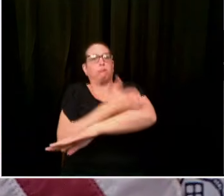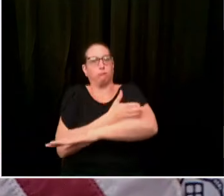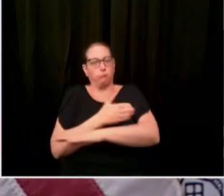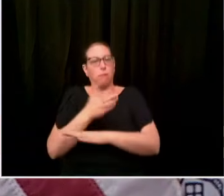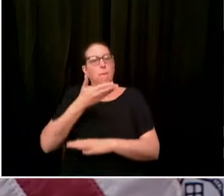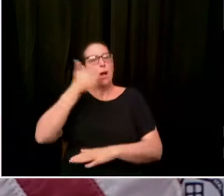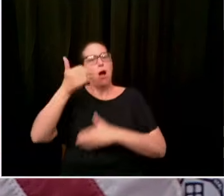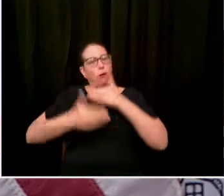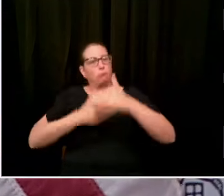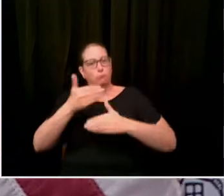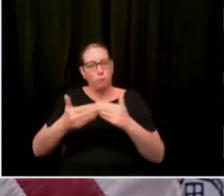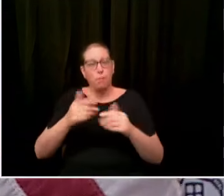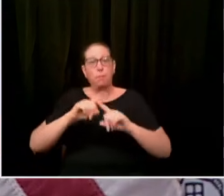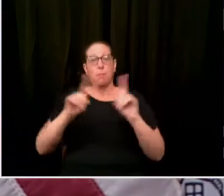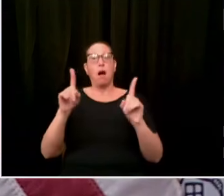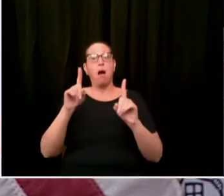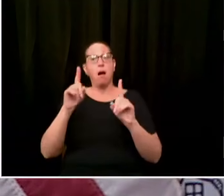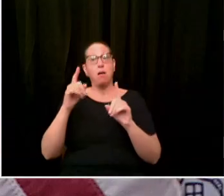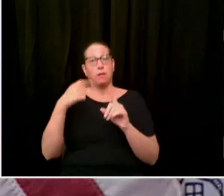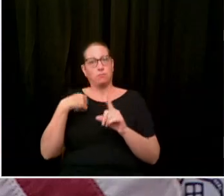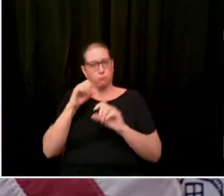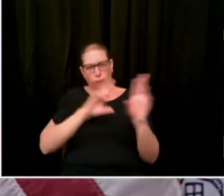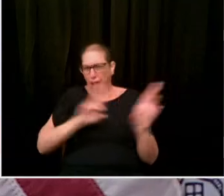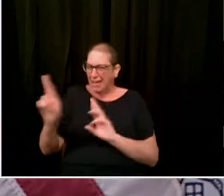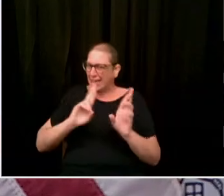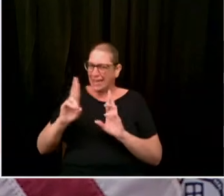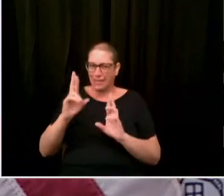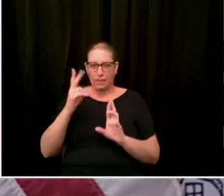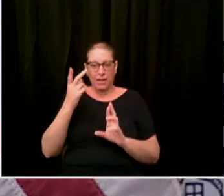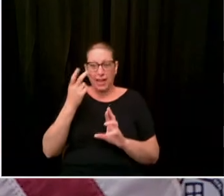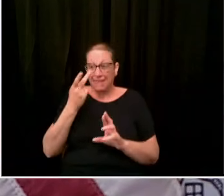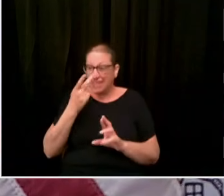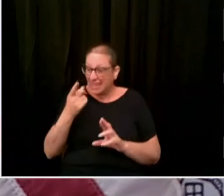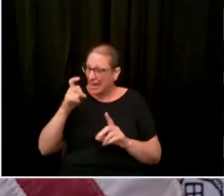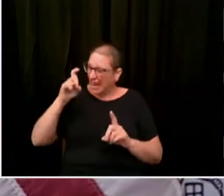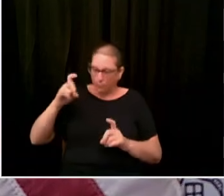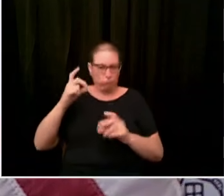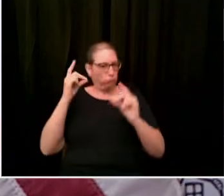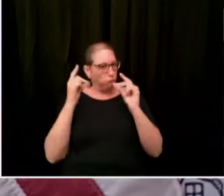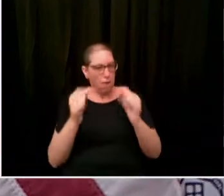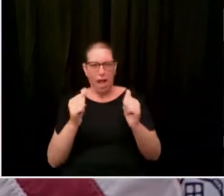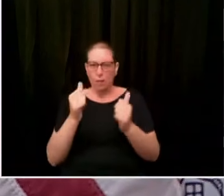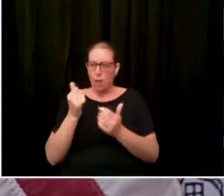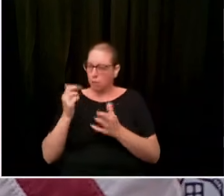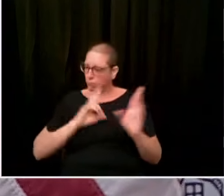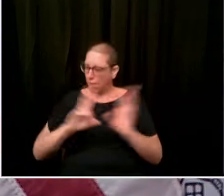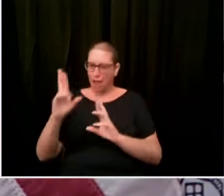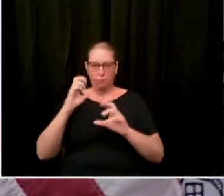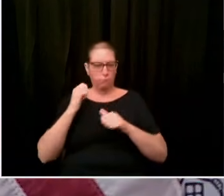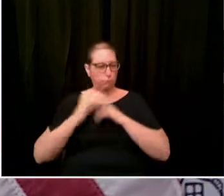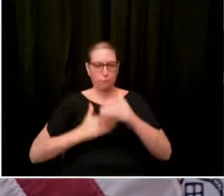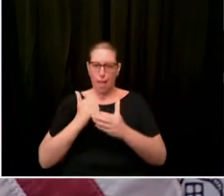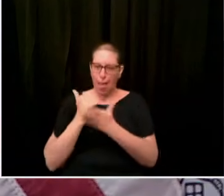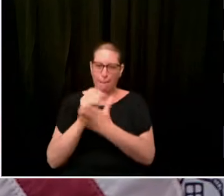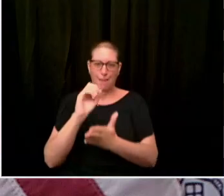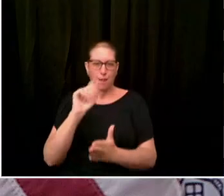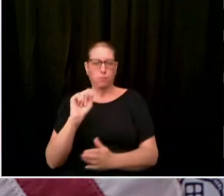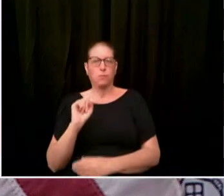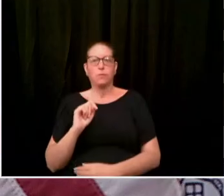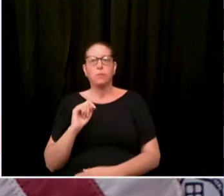TIMES TO GET BETTER BUT ALSO WE'RE PREPARING FOR BAD SCENARIOS AND THAT MEANS